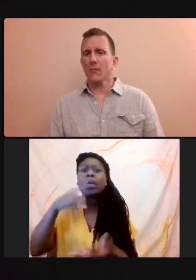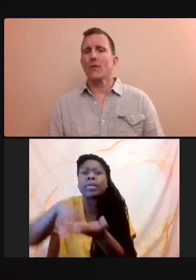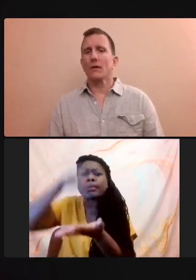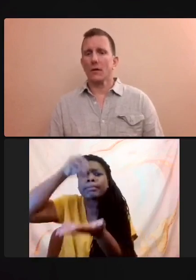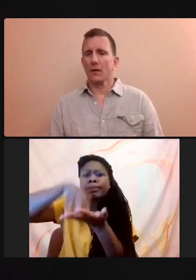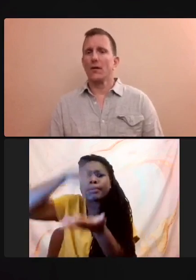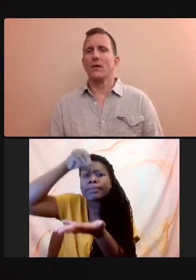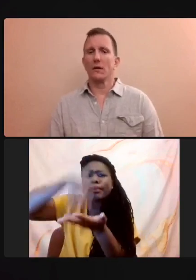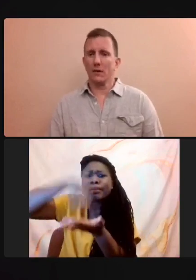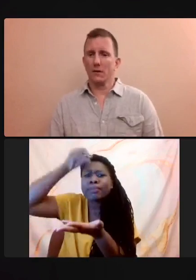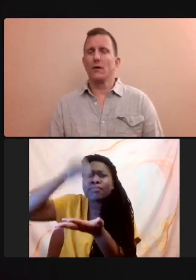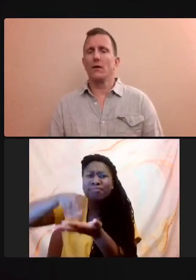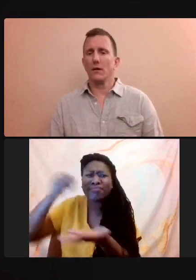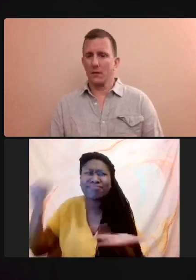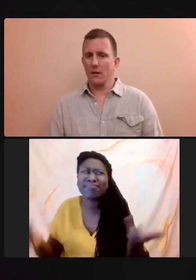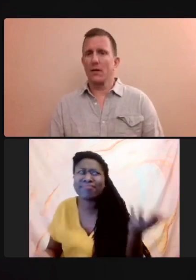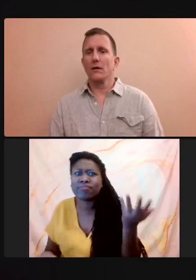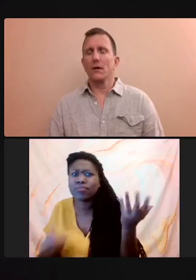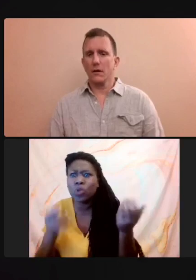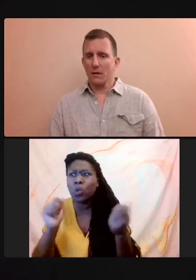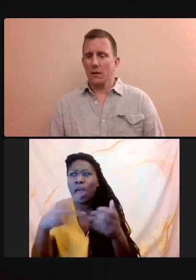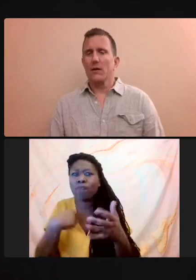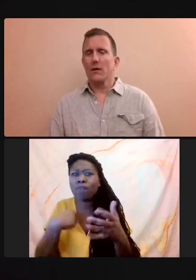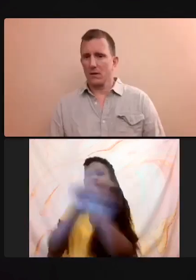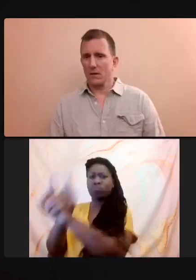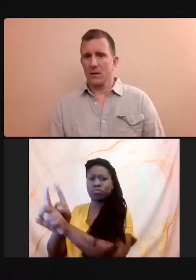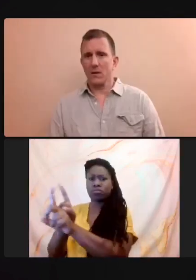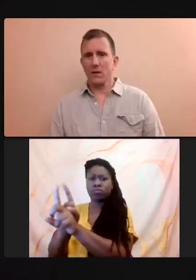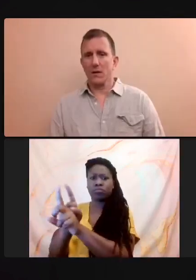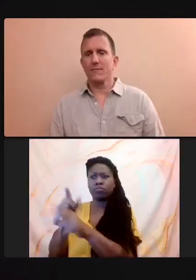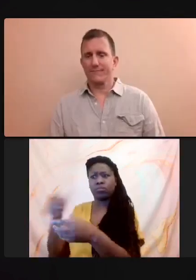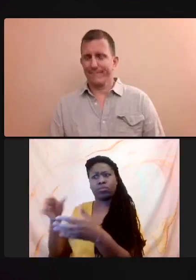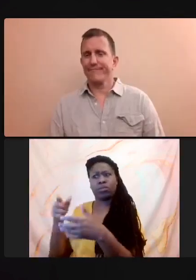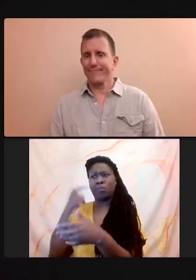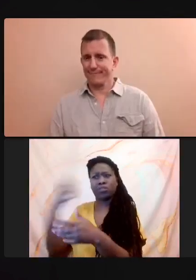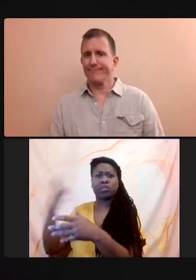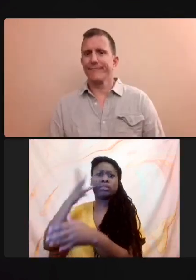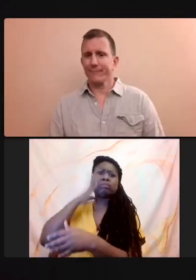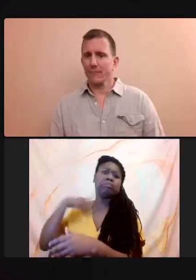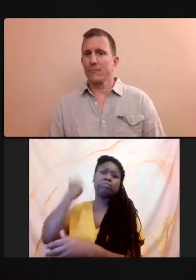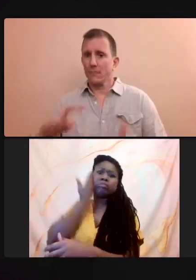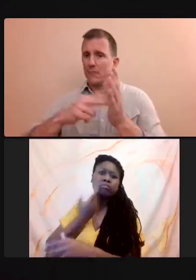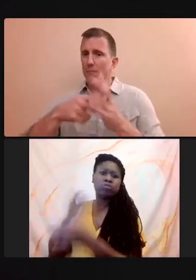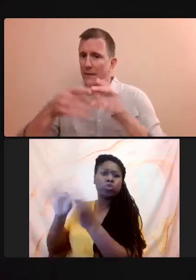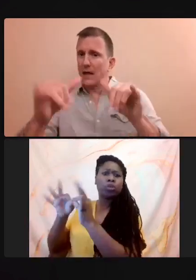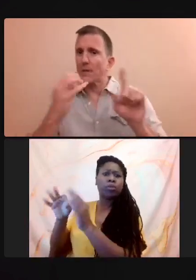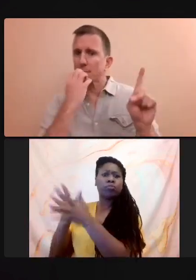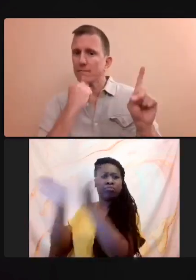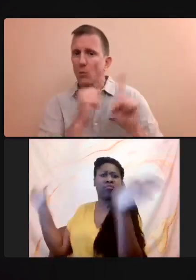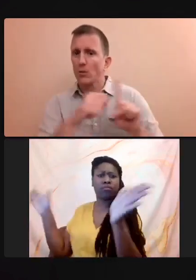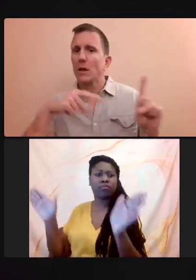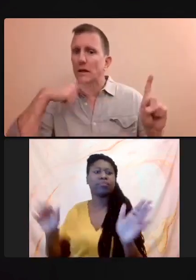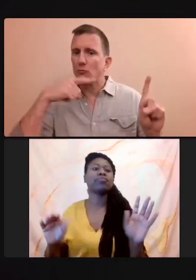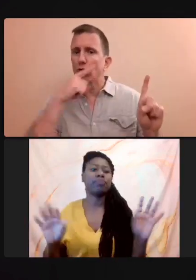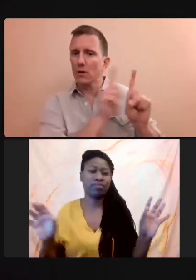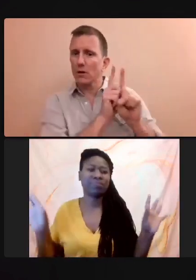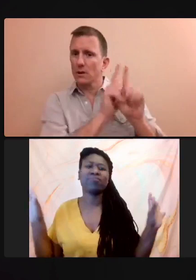I mean, if you yourself were you're born with it, right? So you would want to actually be around that kind of native language.